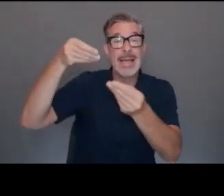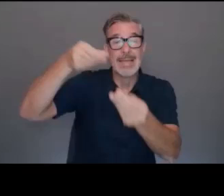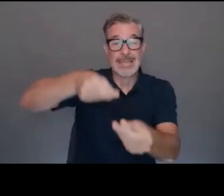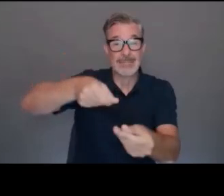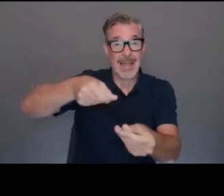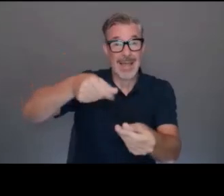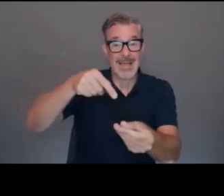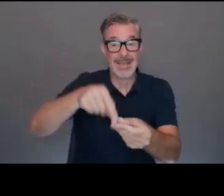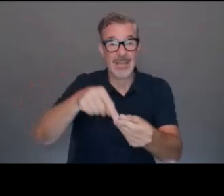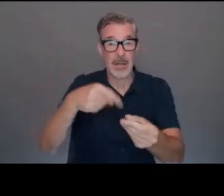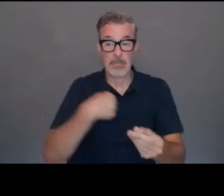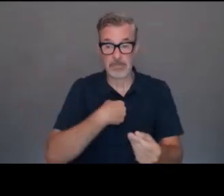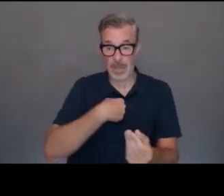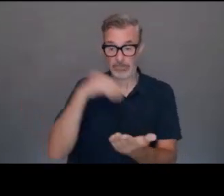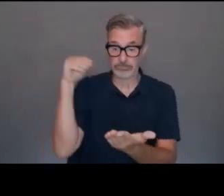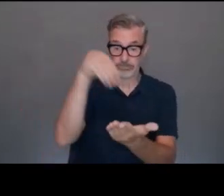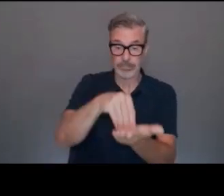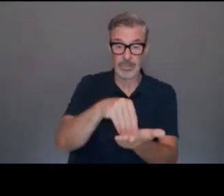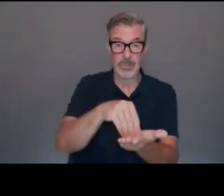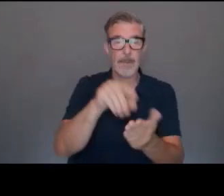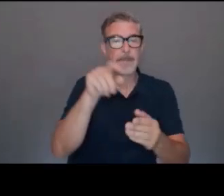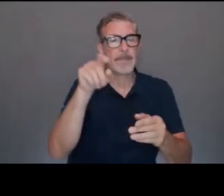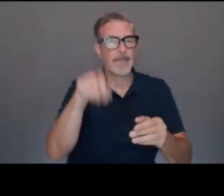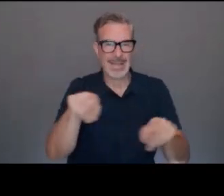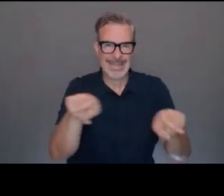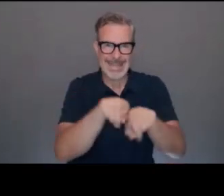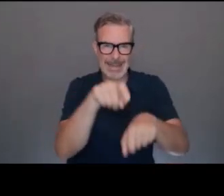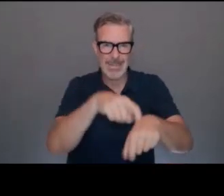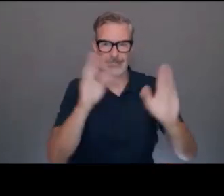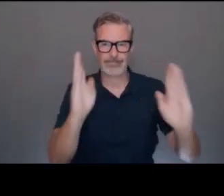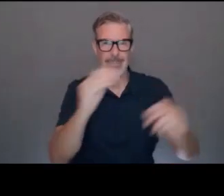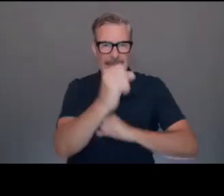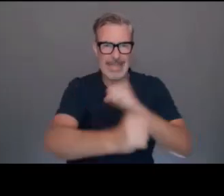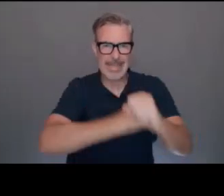before a grant is received are only deductible from the grant if they are